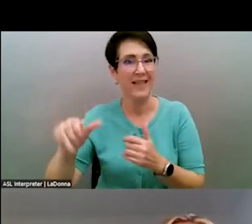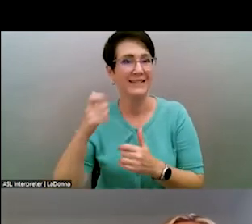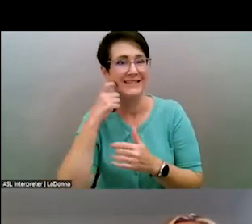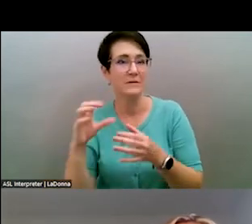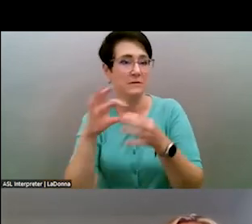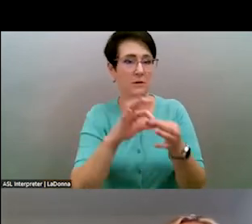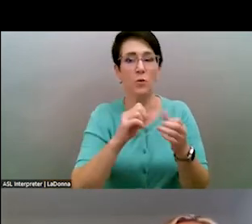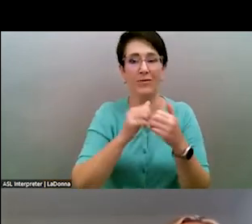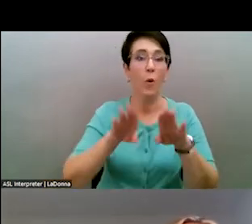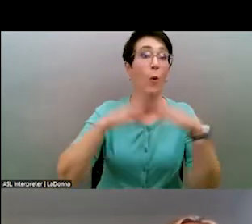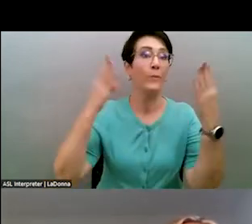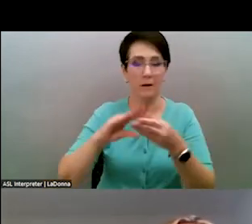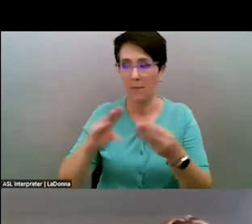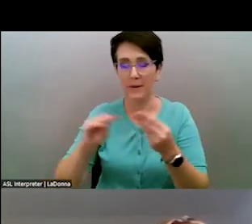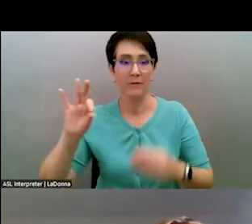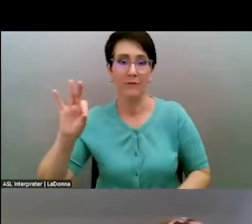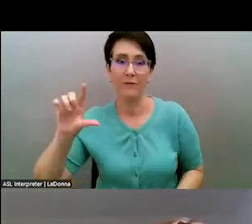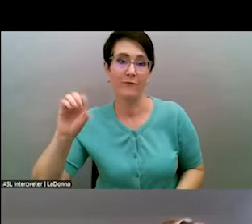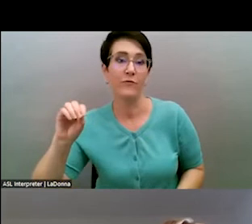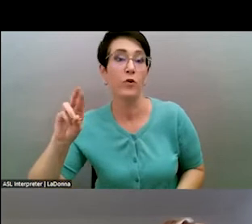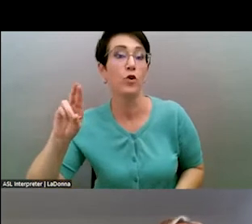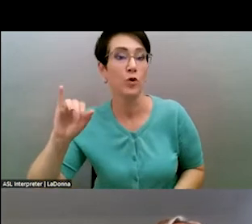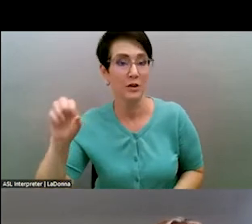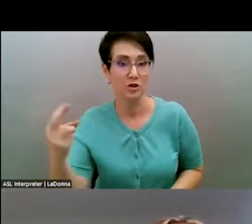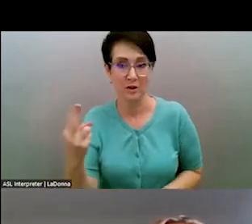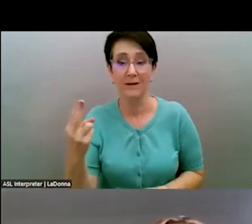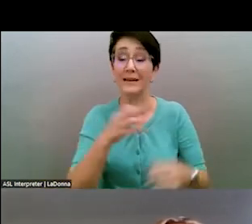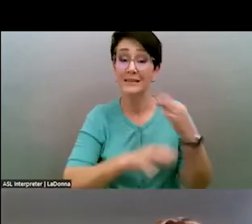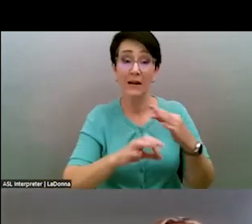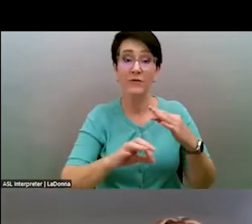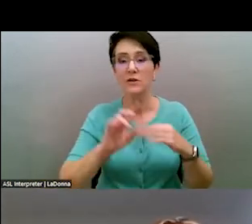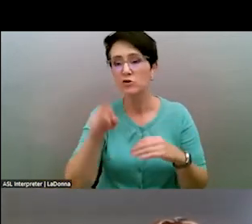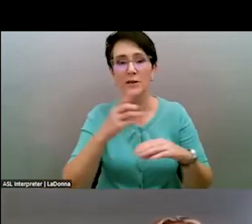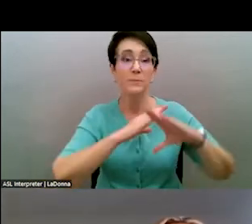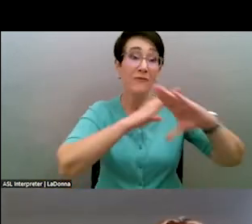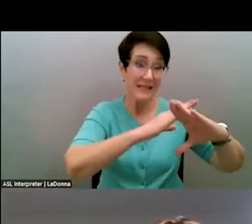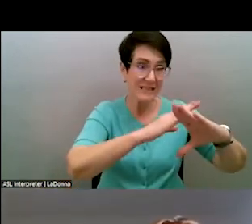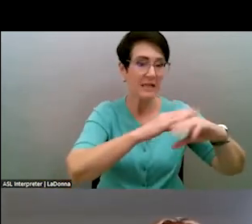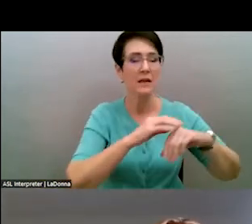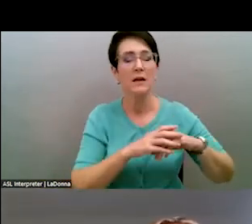COMMENTS. PERHAPS IN ADDITION TO, PREVENTING IN PATIENT ADMISSION, MAYBE ALSO, PROMOTING